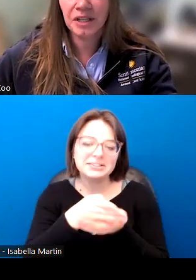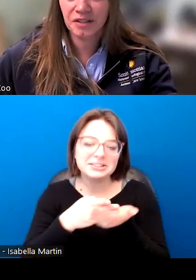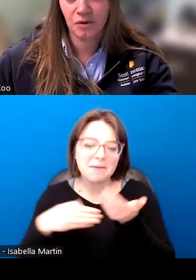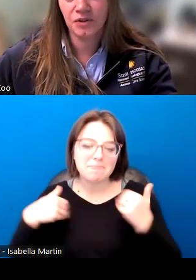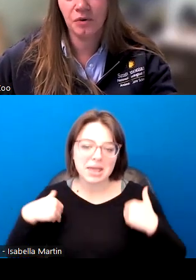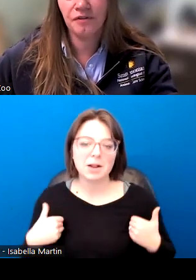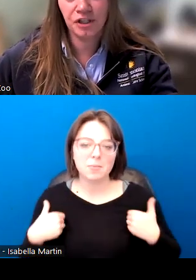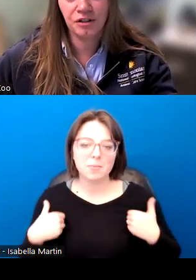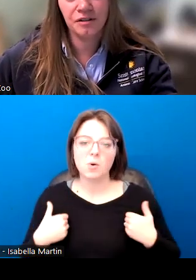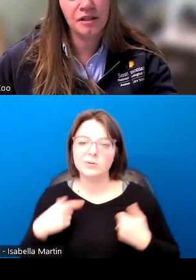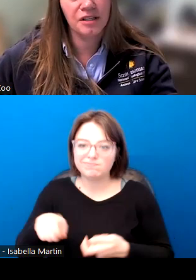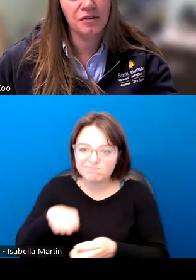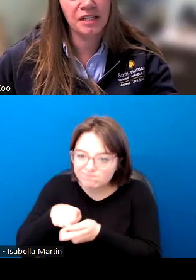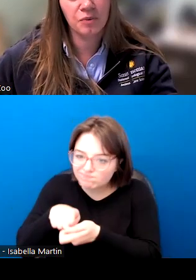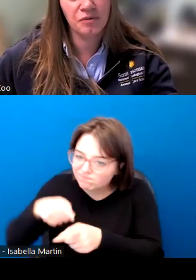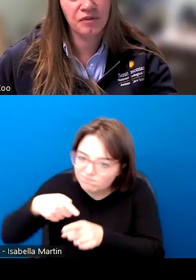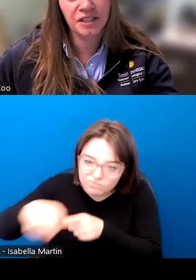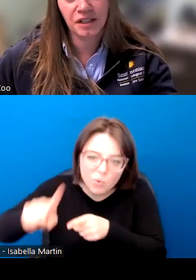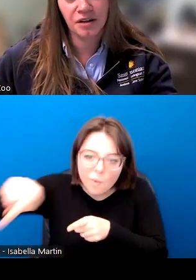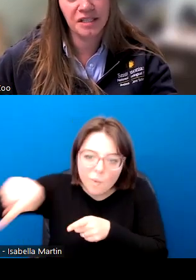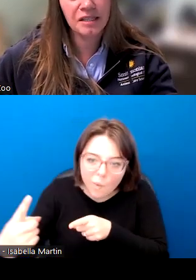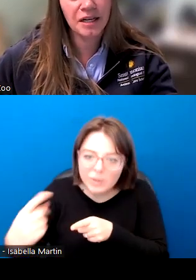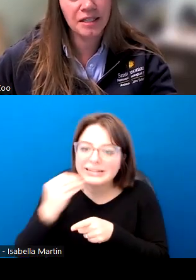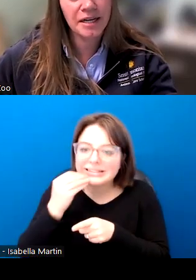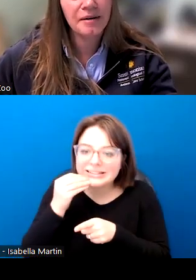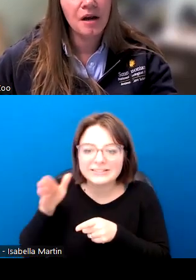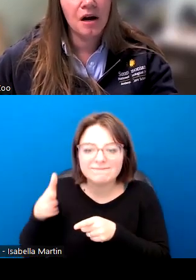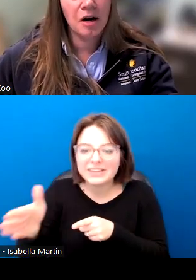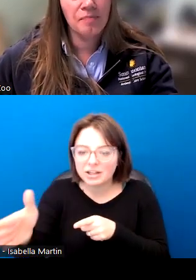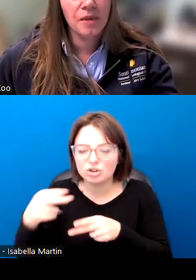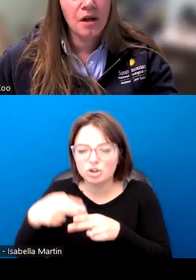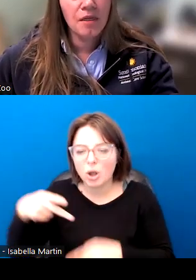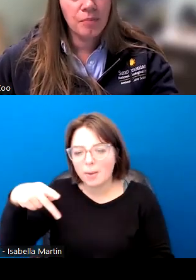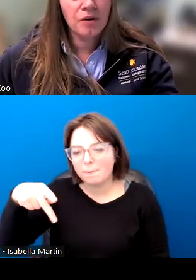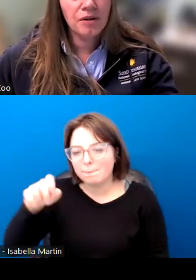piscivores or fish eaters and so that's what's reflected here in the Sea lion diet. The bulk of